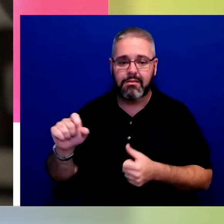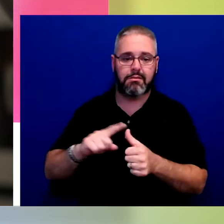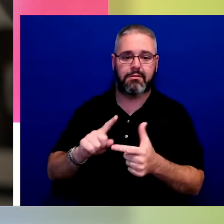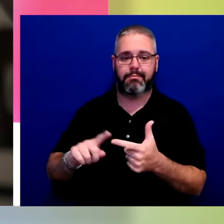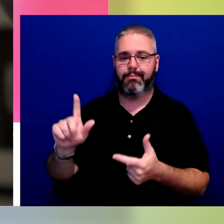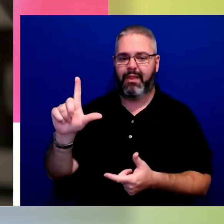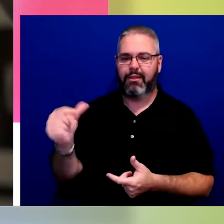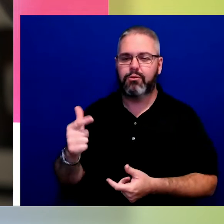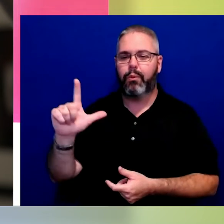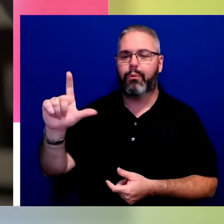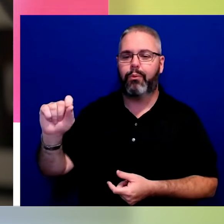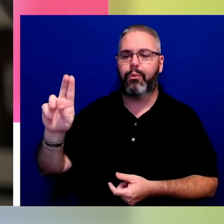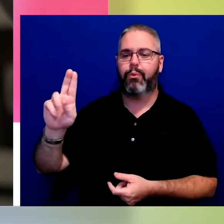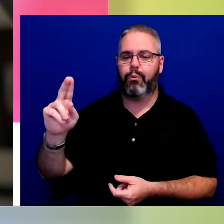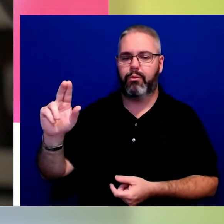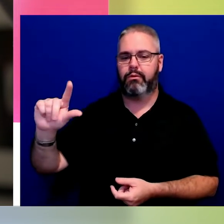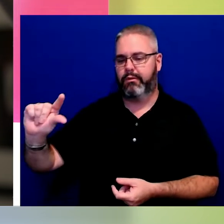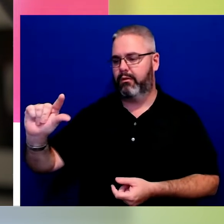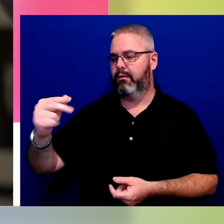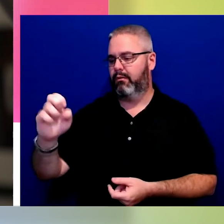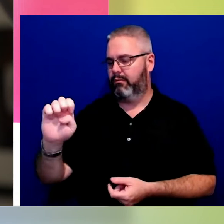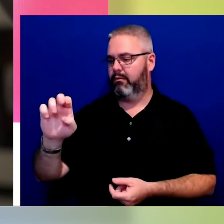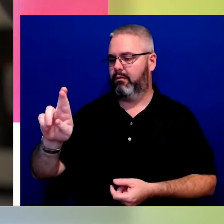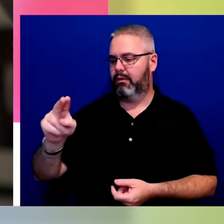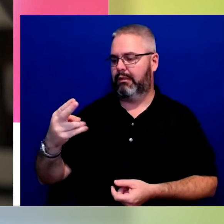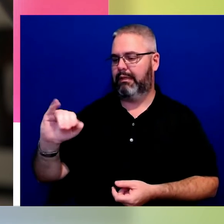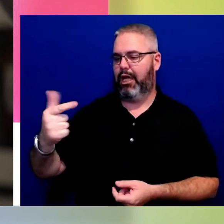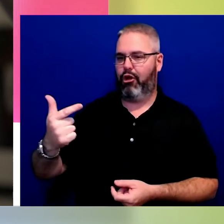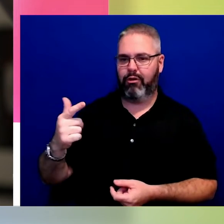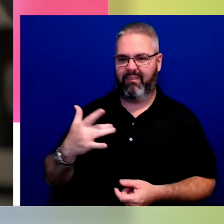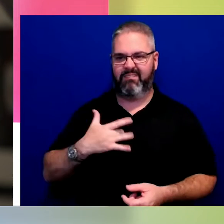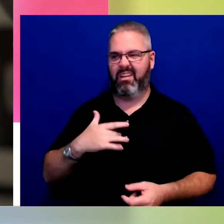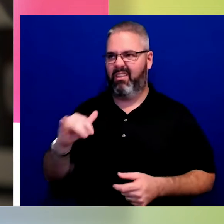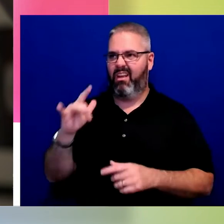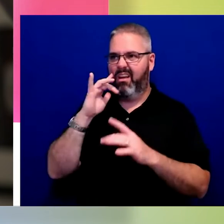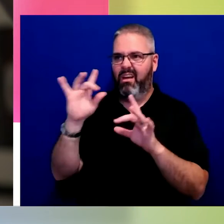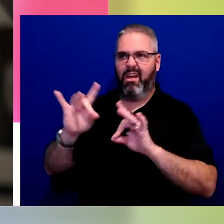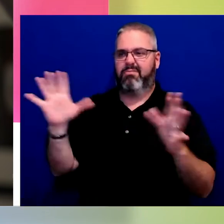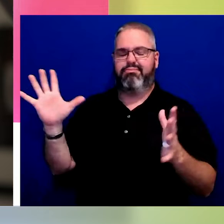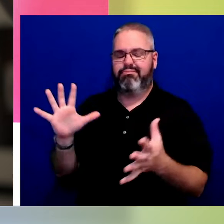this miserable disease, removes. And so let's get into that a little bit.